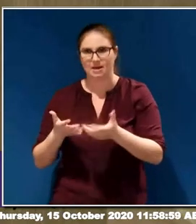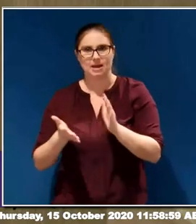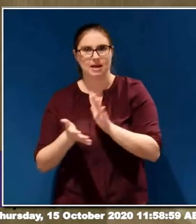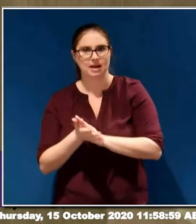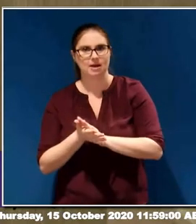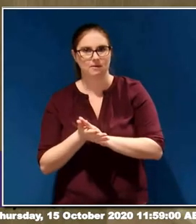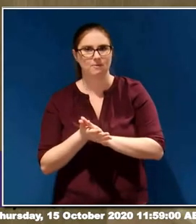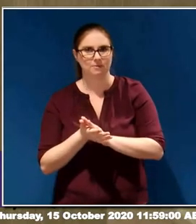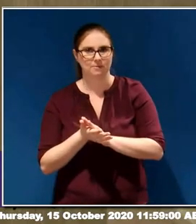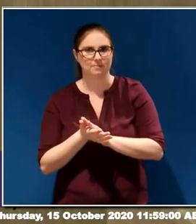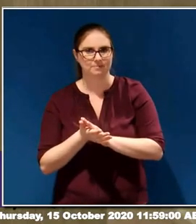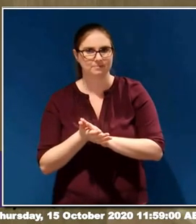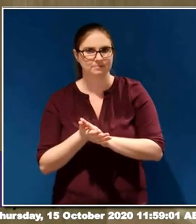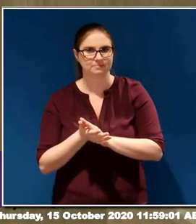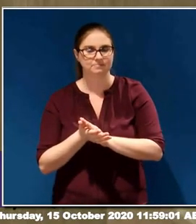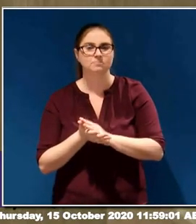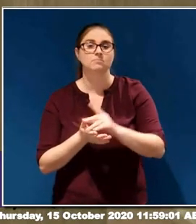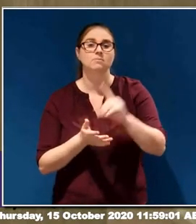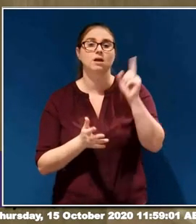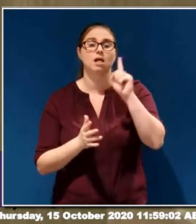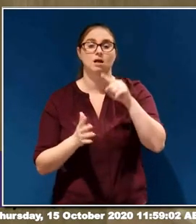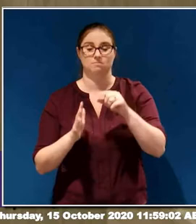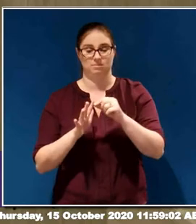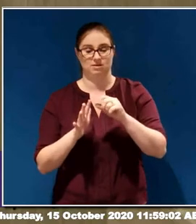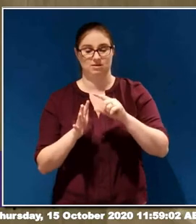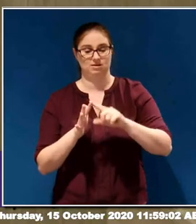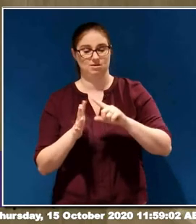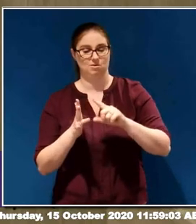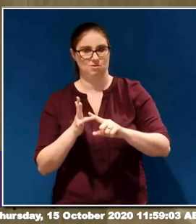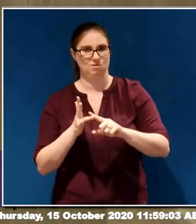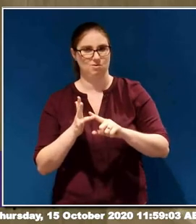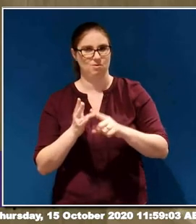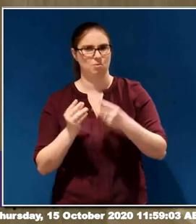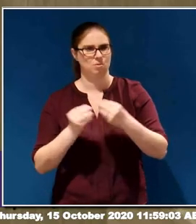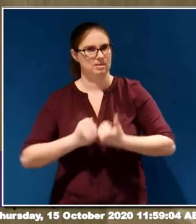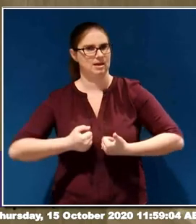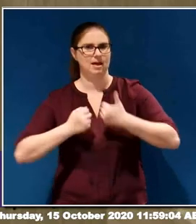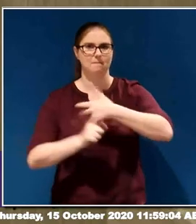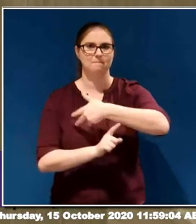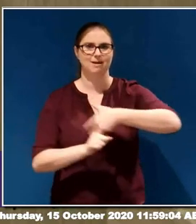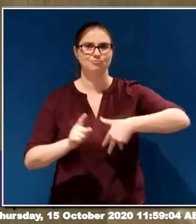Now, with the PEOs, with our varied backgrounds, we didn't necessarily have